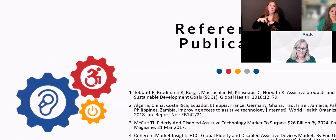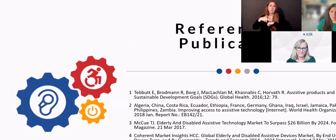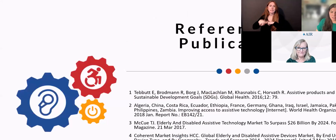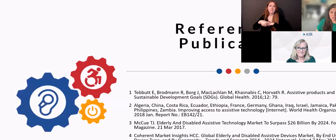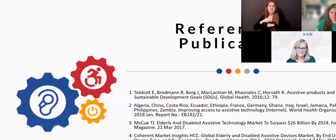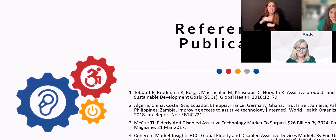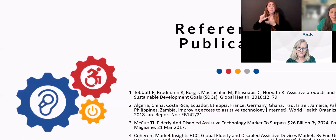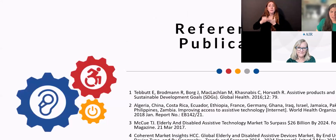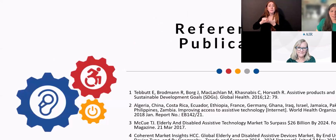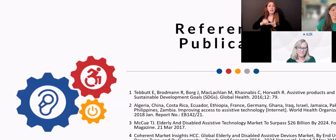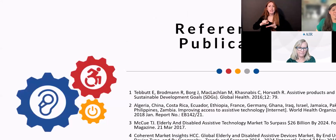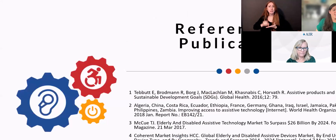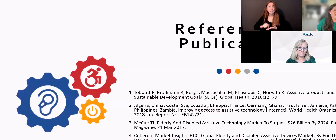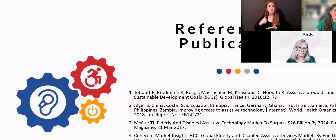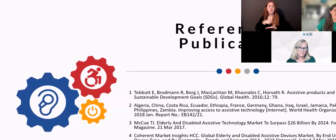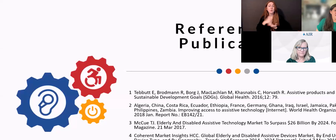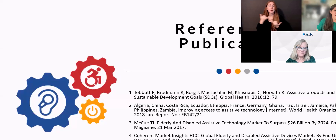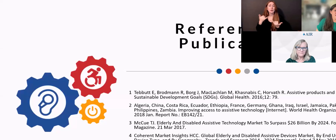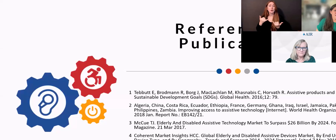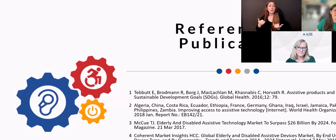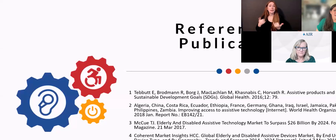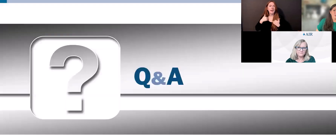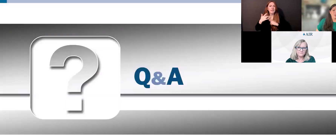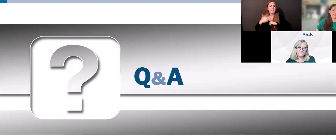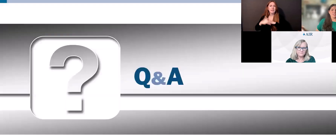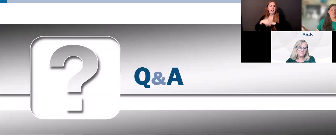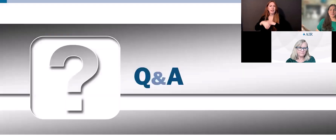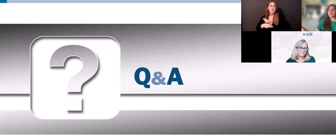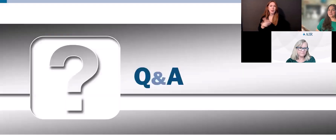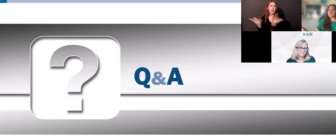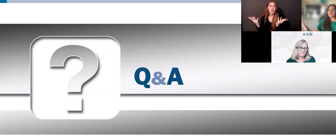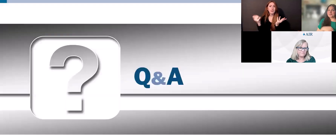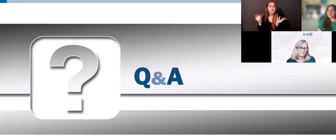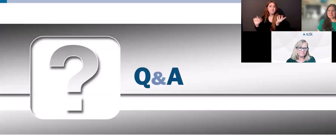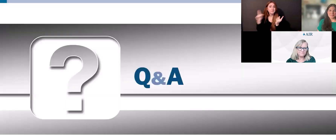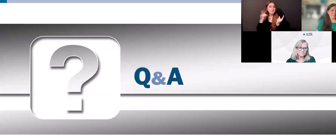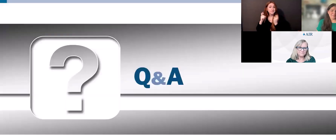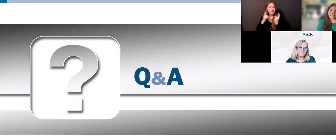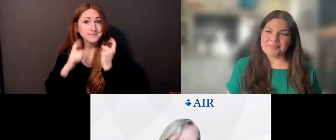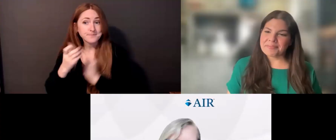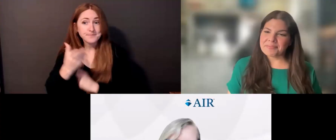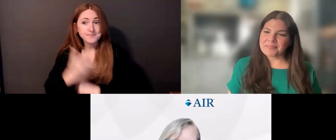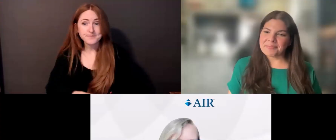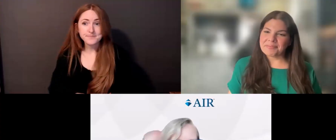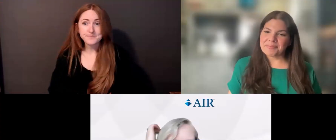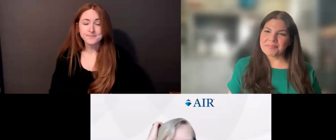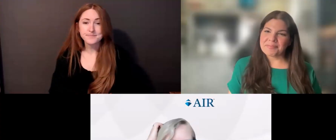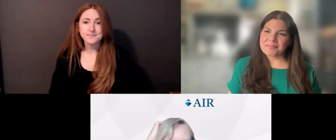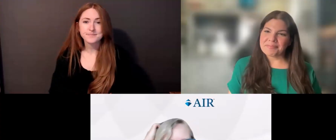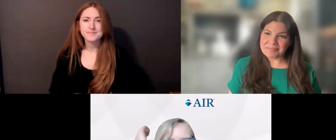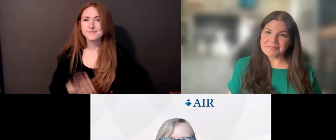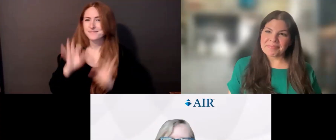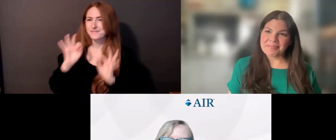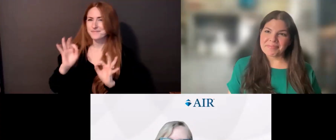that we currently have out. And any questions? Perfect. Thank you, Dr. Zorrilla.